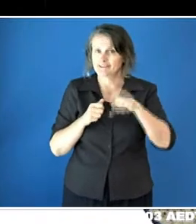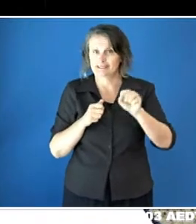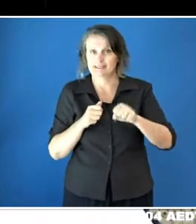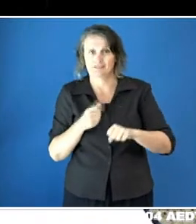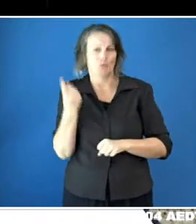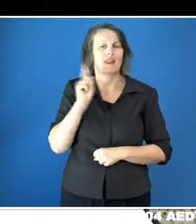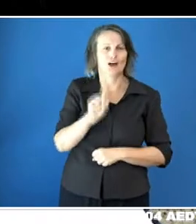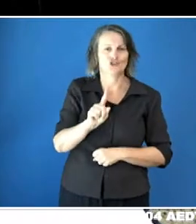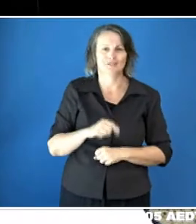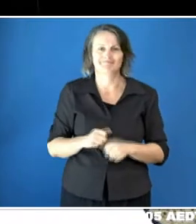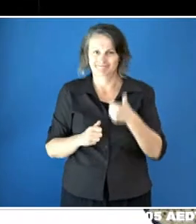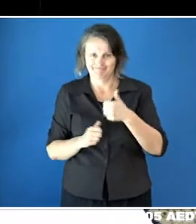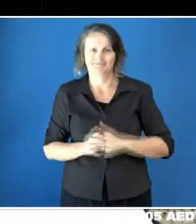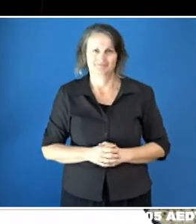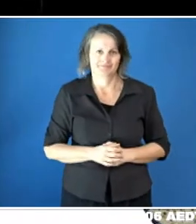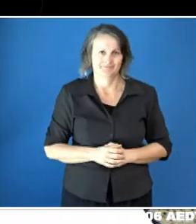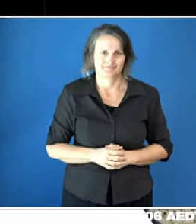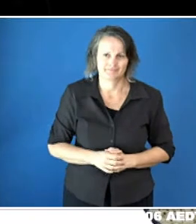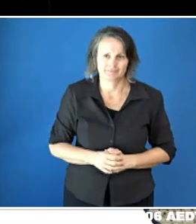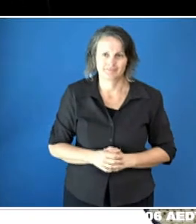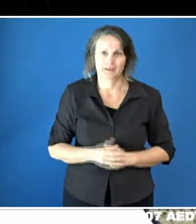Yeah. Yeah. Let's. MS EASTMAN: And get your tissues out, you said.